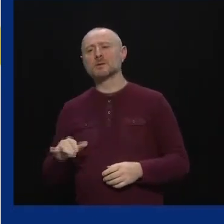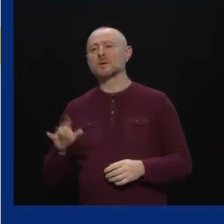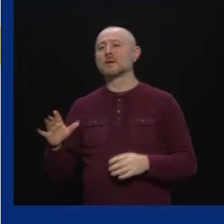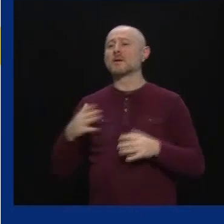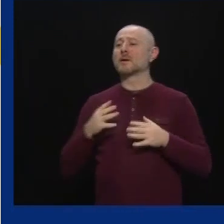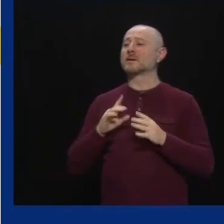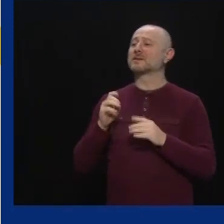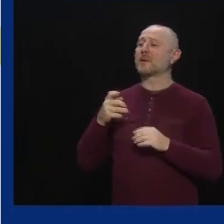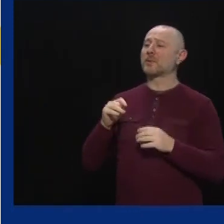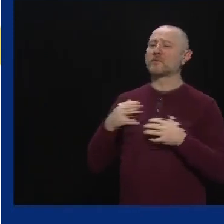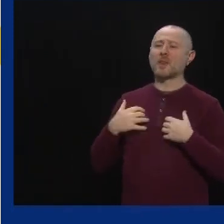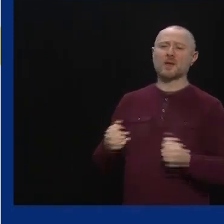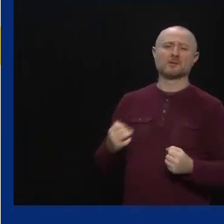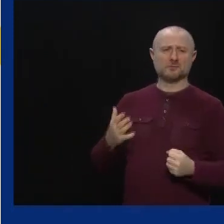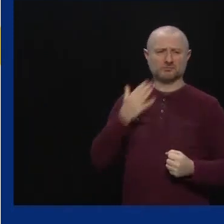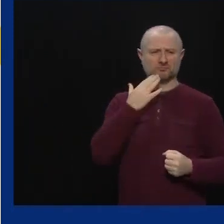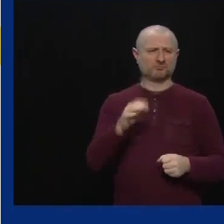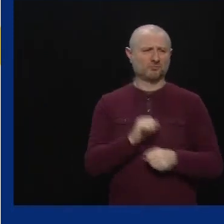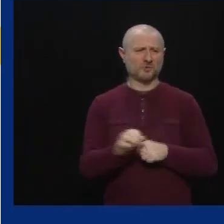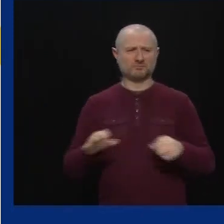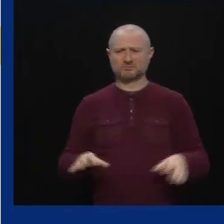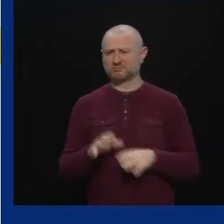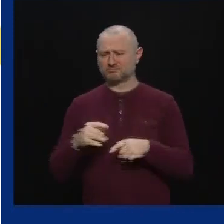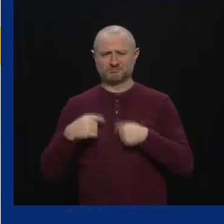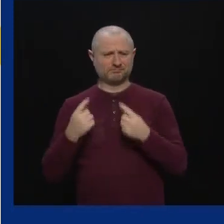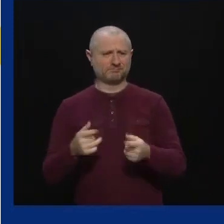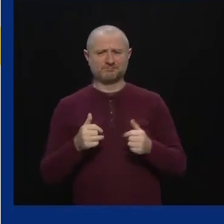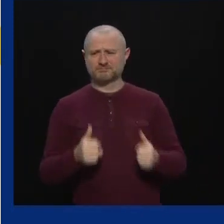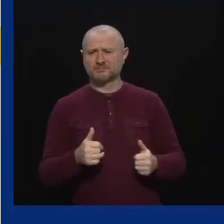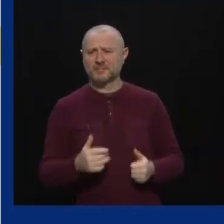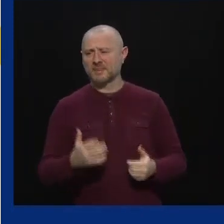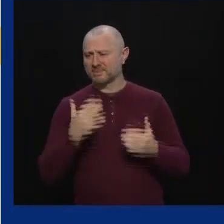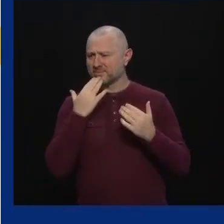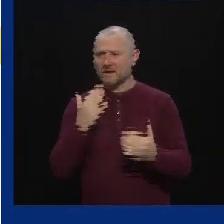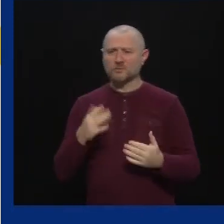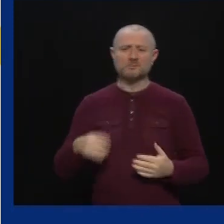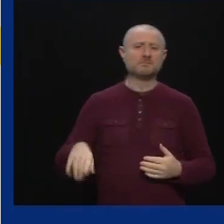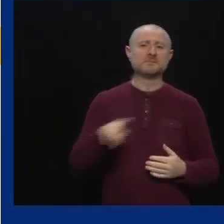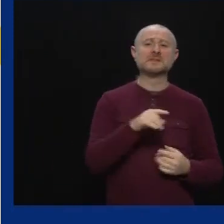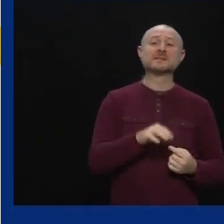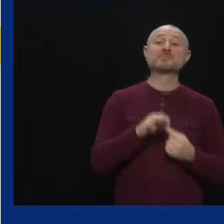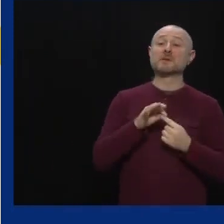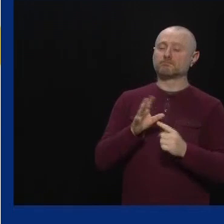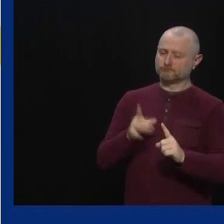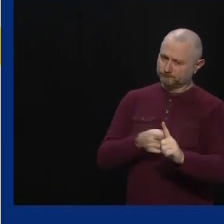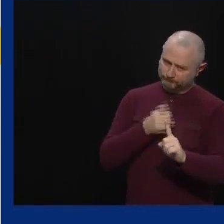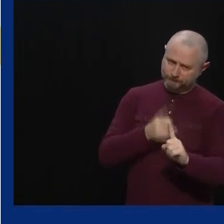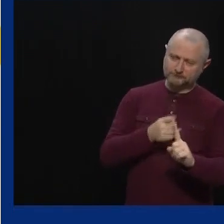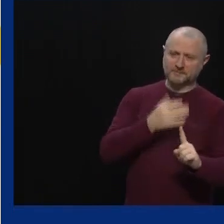THAT LONG AGO, AND TALKED TO THE NATIONAL GUARD MEMBERS THERE. SO, I WANT TO THANK YOU FOR --